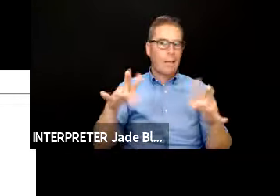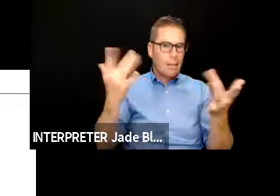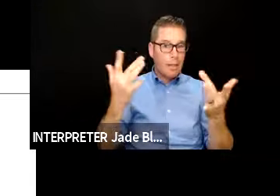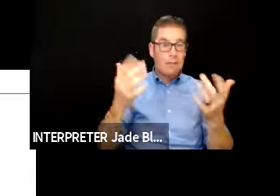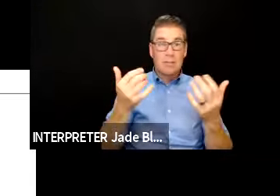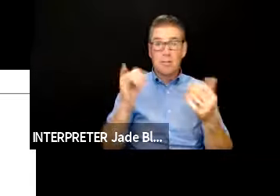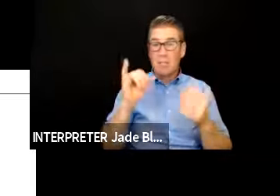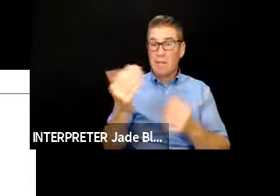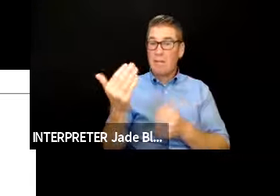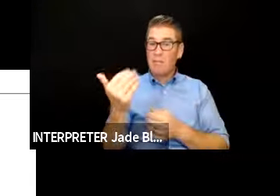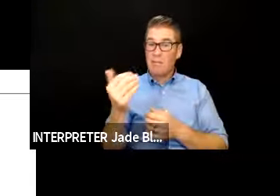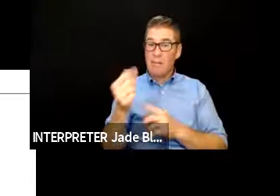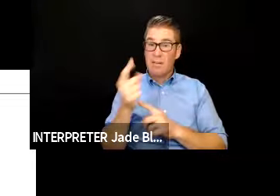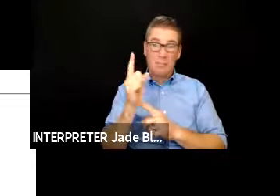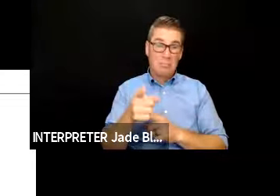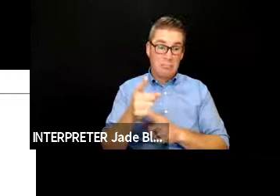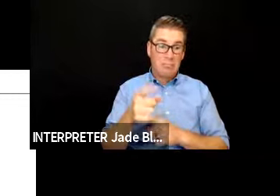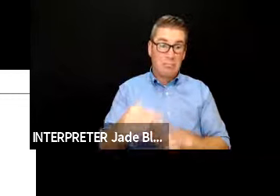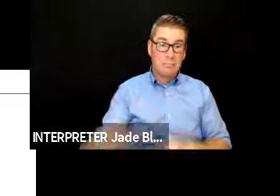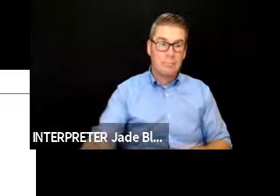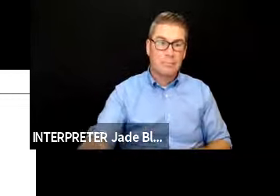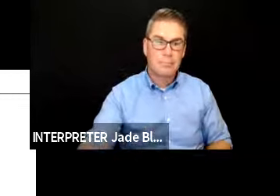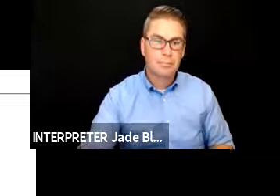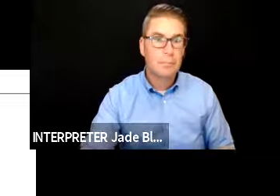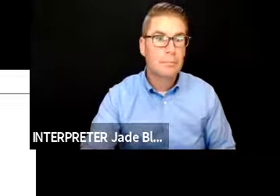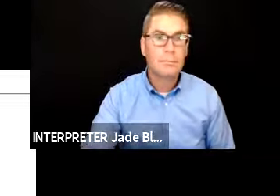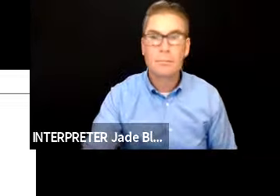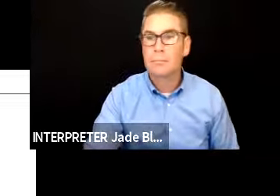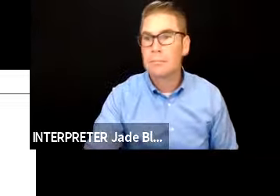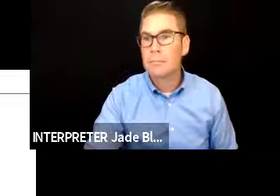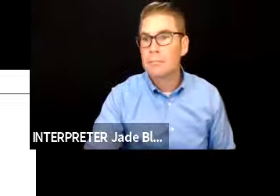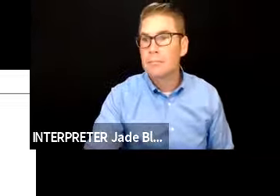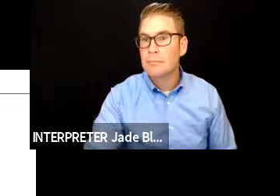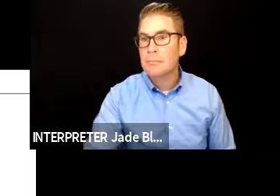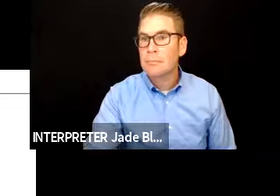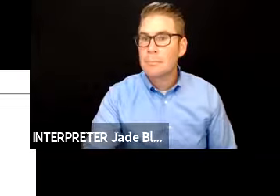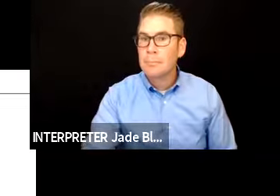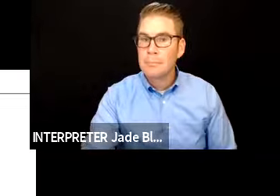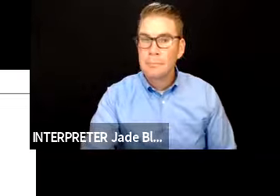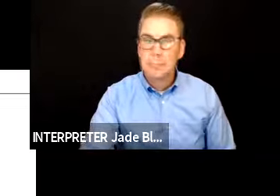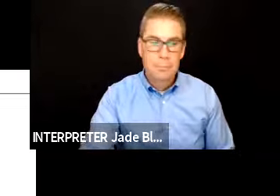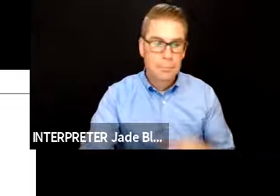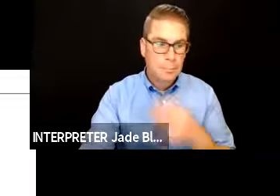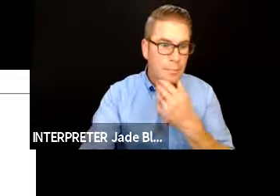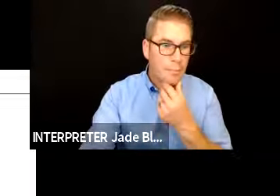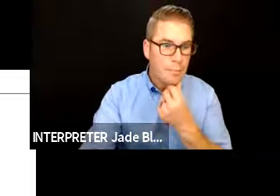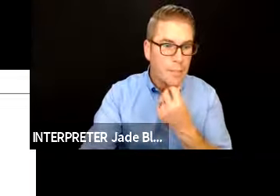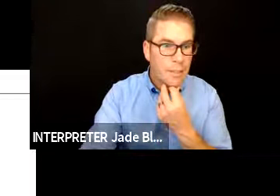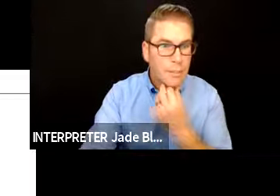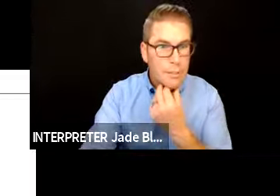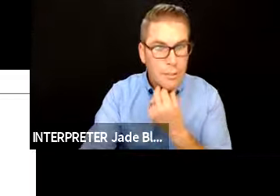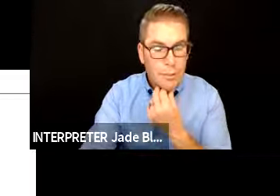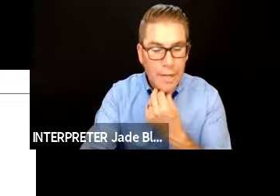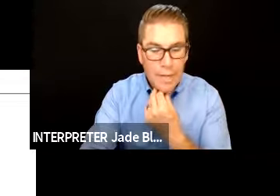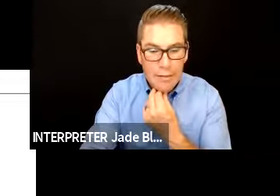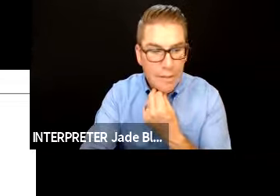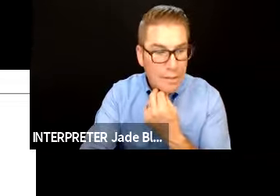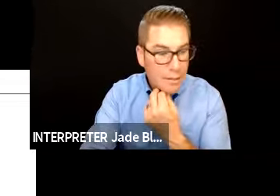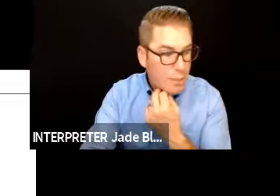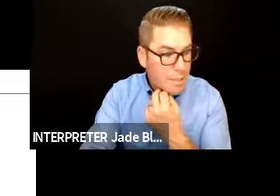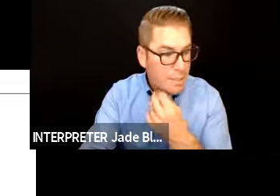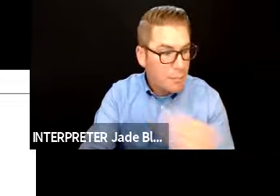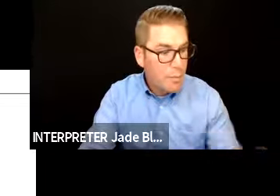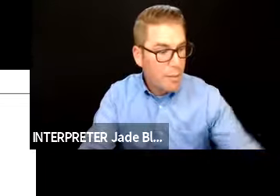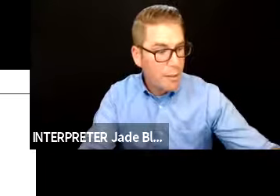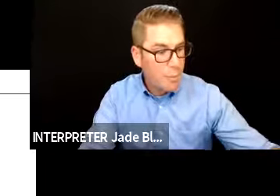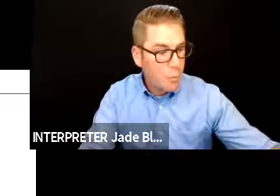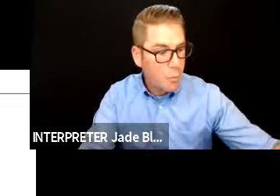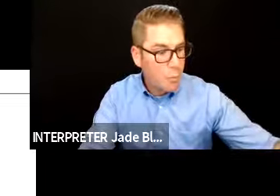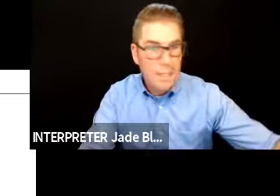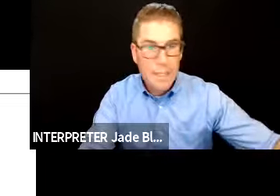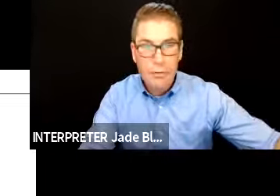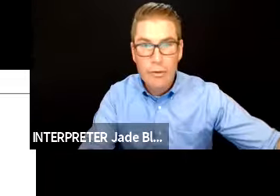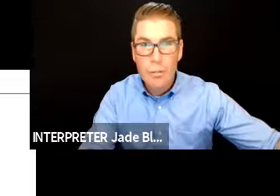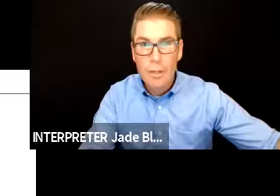So when I open up all the rooms you are going to get a message that will ask you to join a break out room so I want you to do an I quick rounds of introductions your name and department and how long you have been here or share something or a book or a pet it can be anything you want to share.